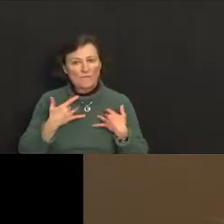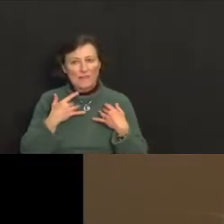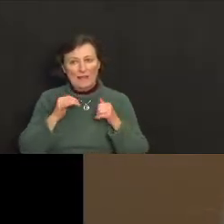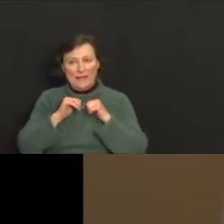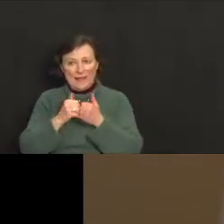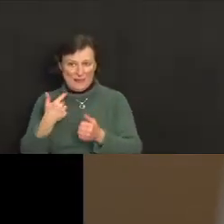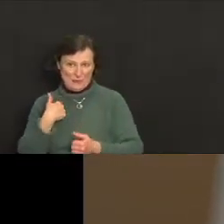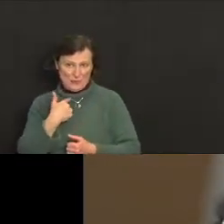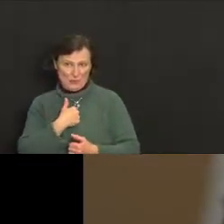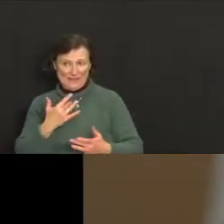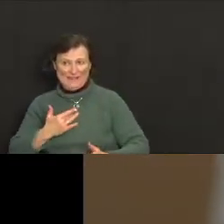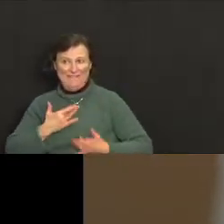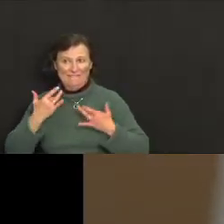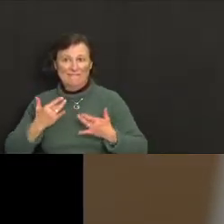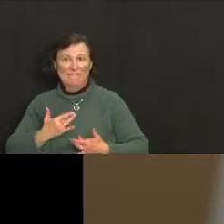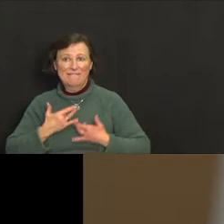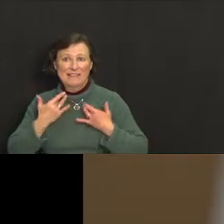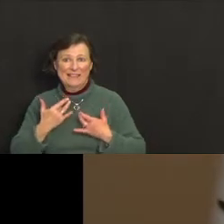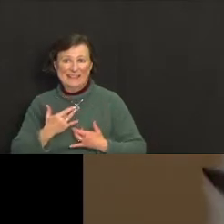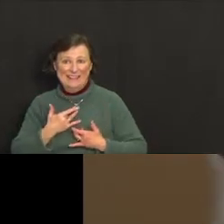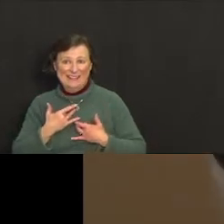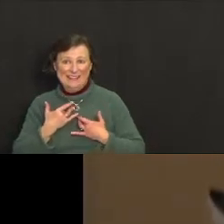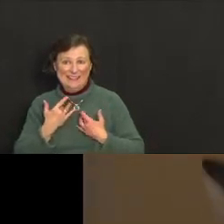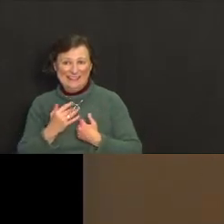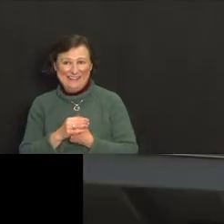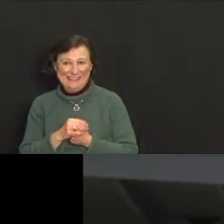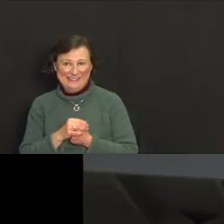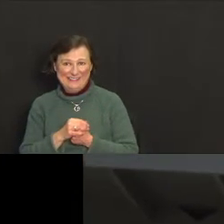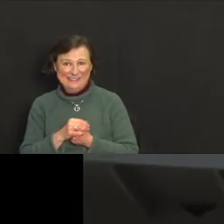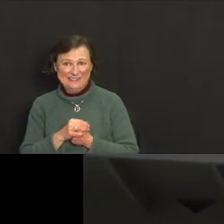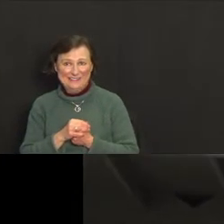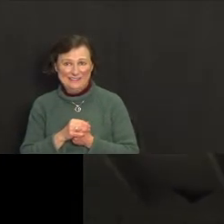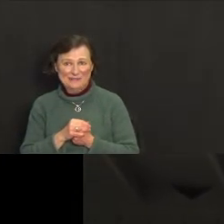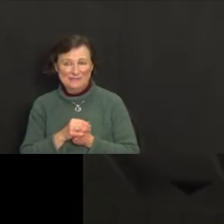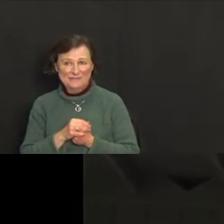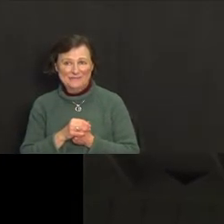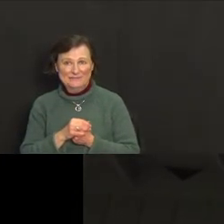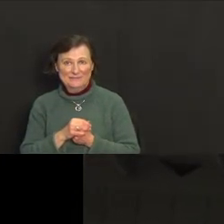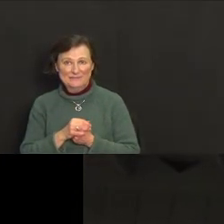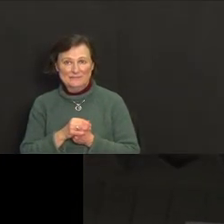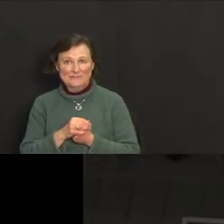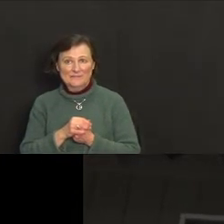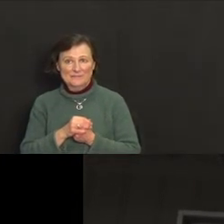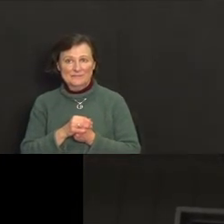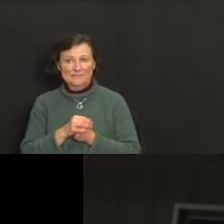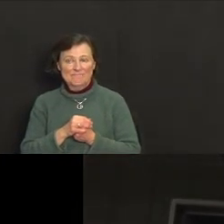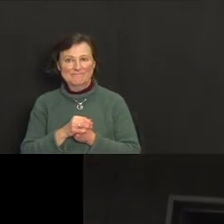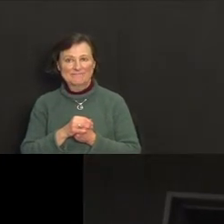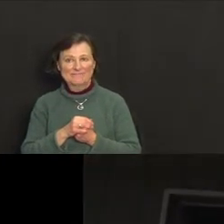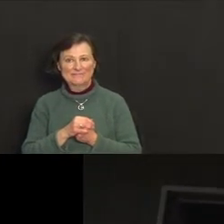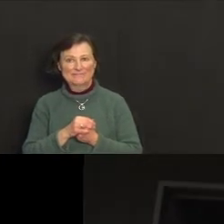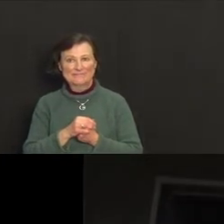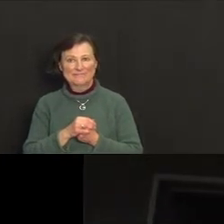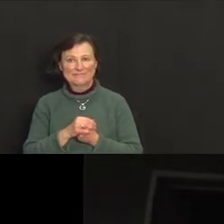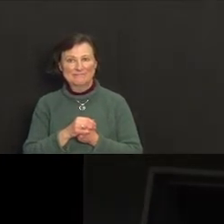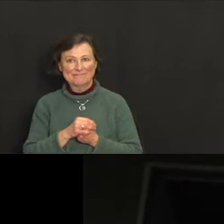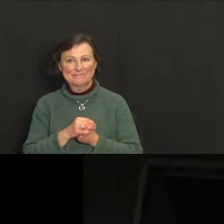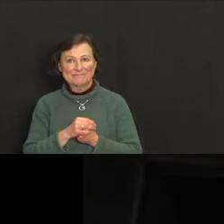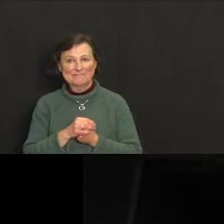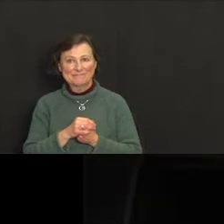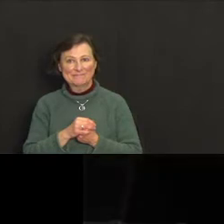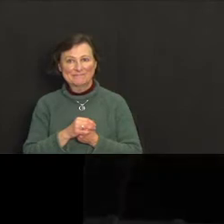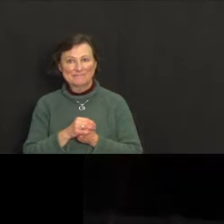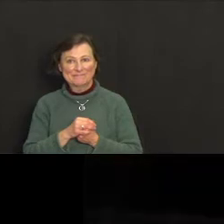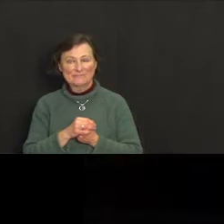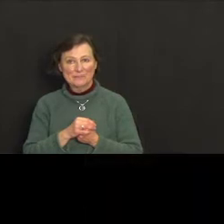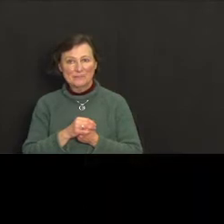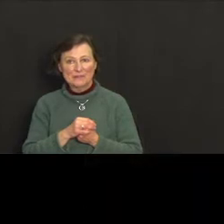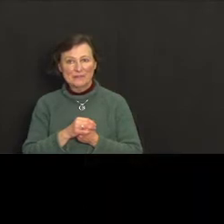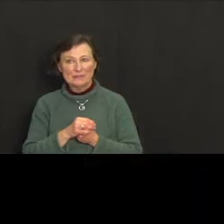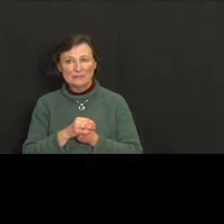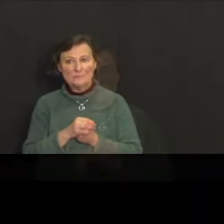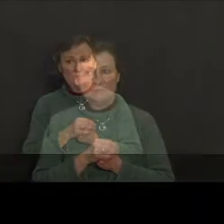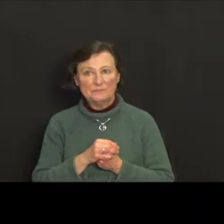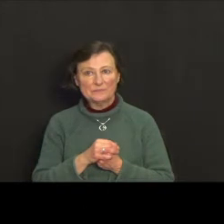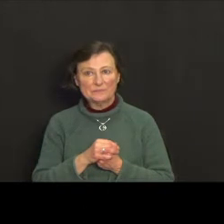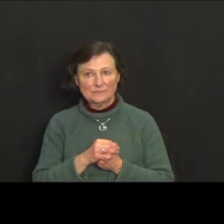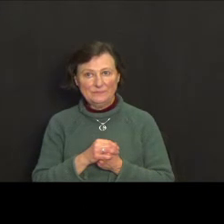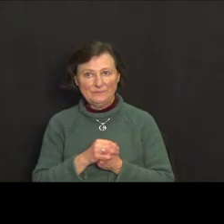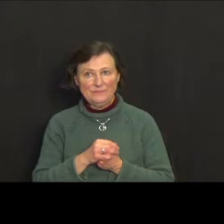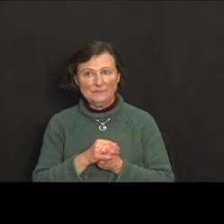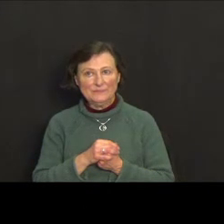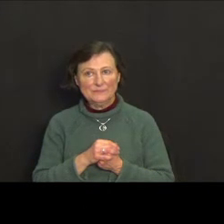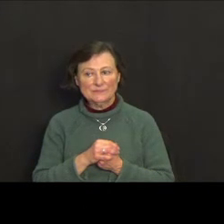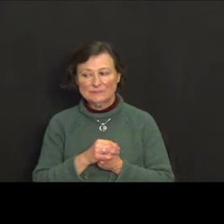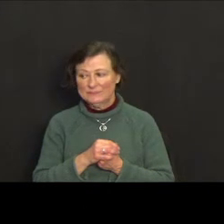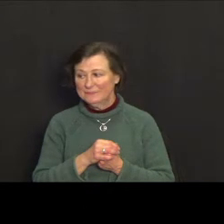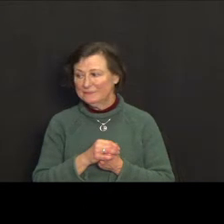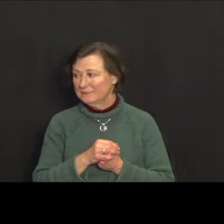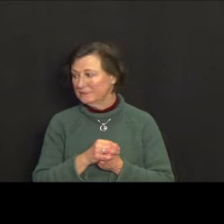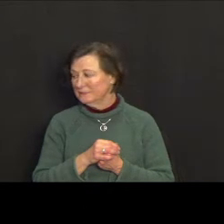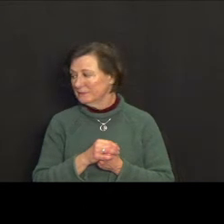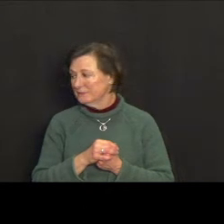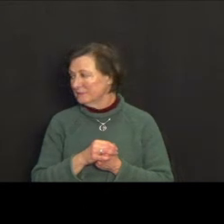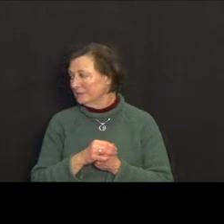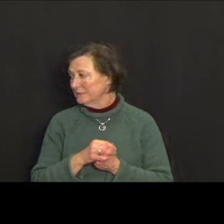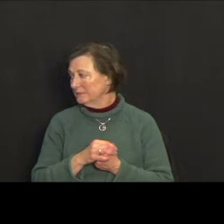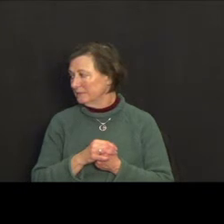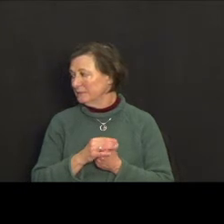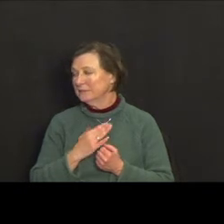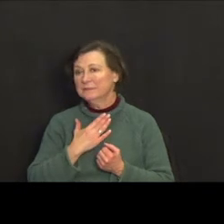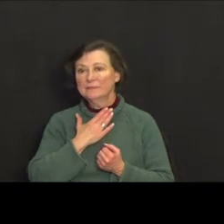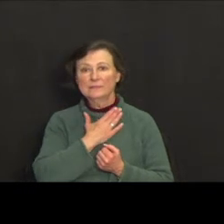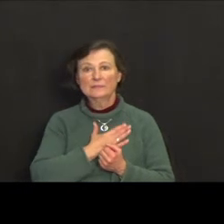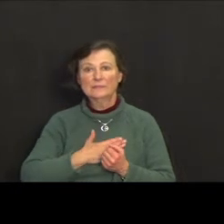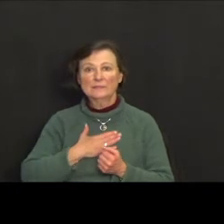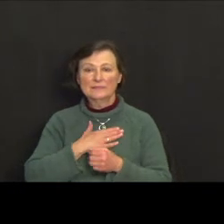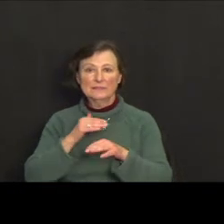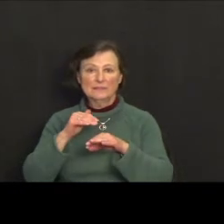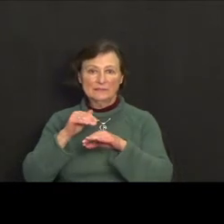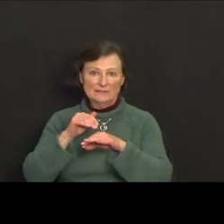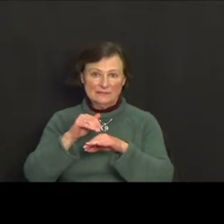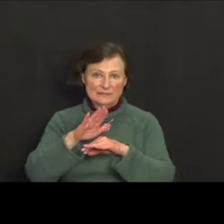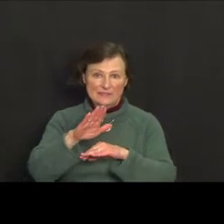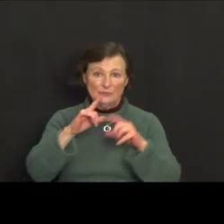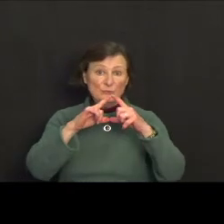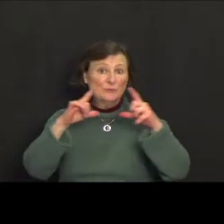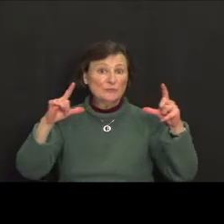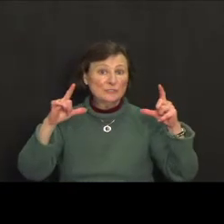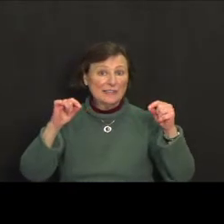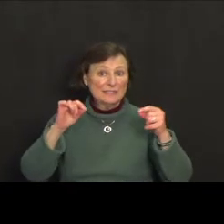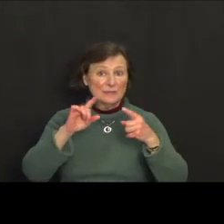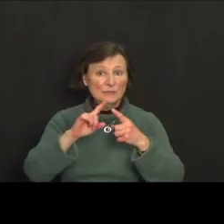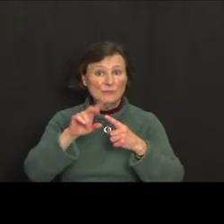when we didn't have anywhere to go. Please send your checks to UUCS or visit the website to